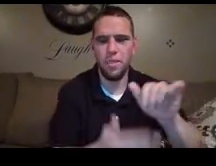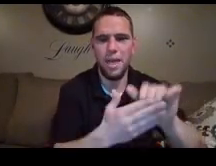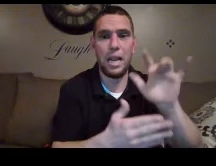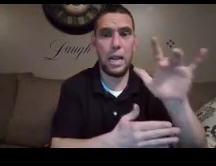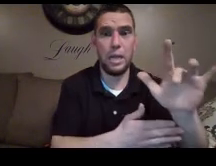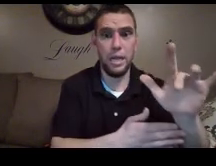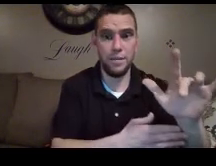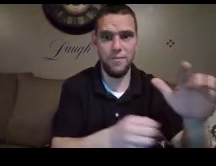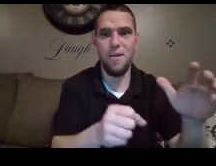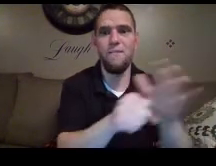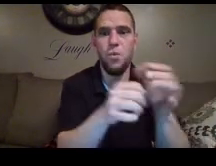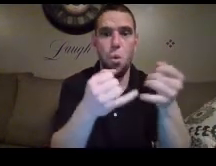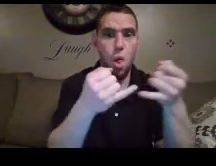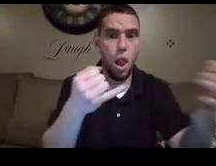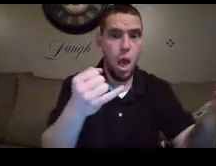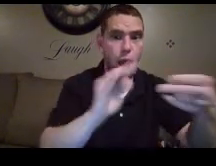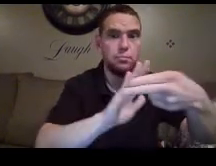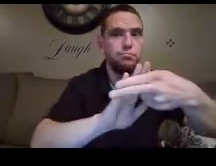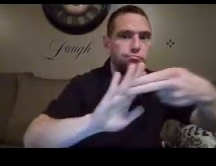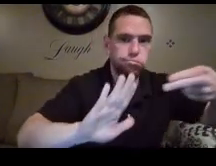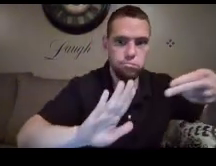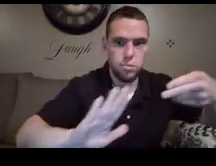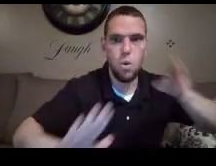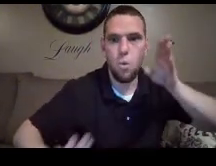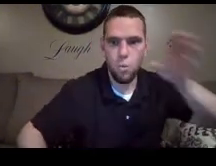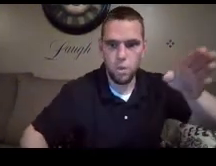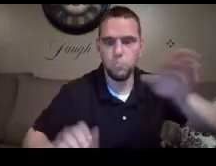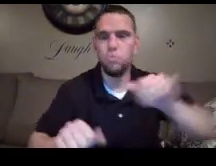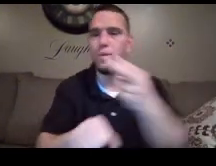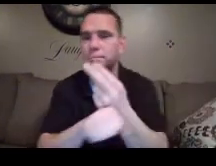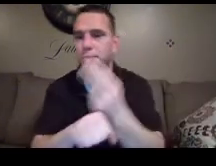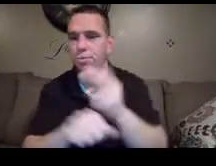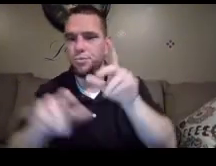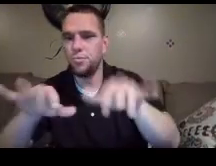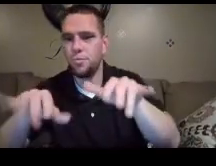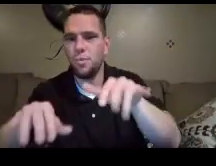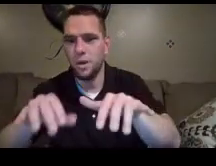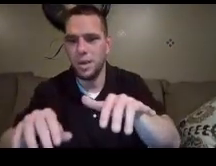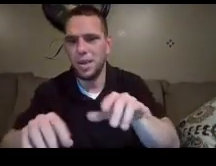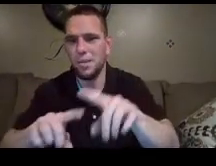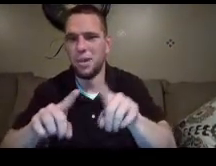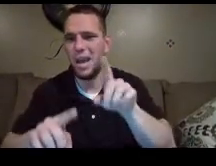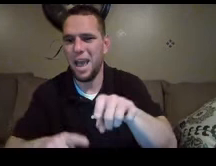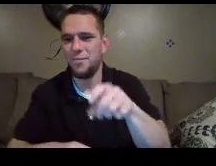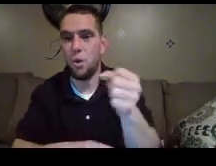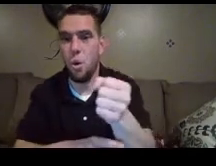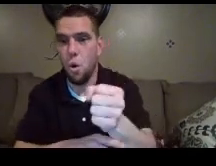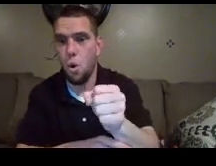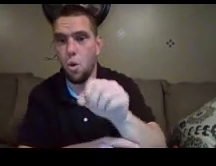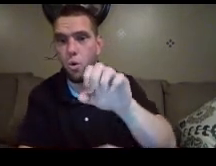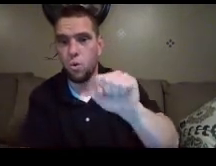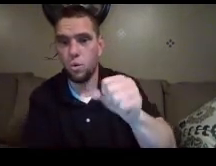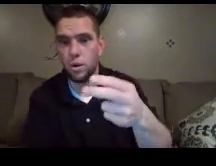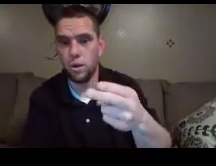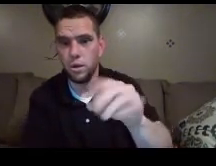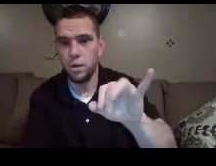Now again, you could do this with the keyboard, but, you know, you have to hold down shift and select. Now I can do that with multiple things.